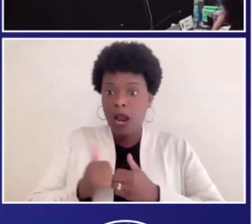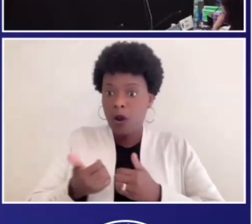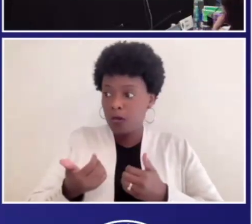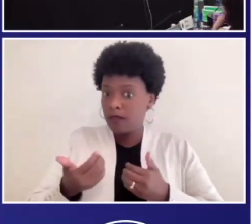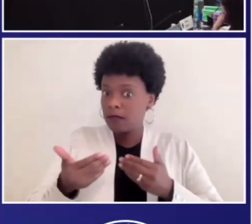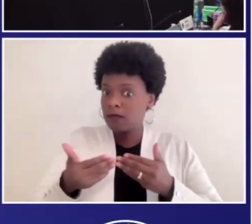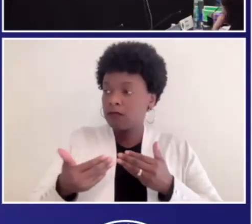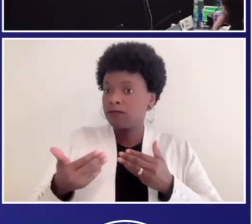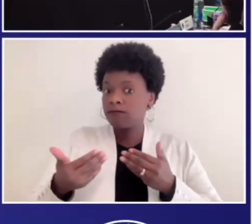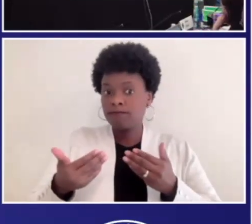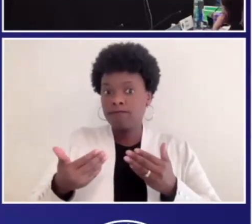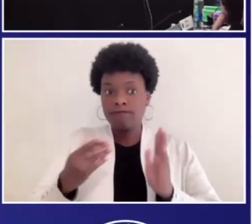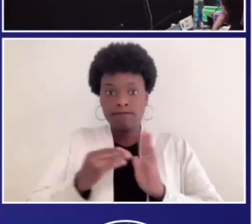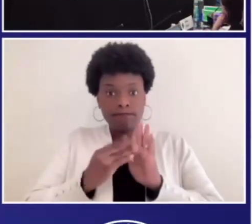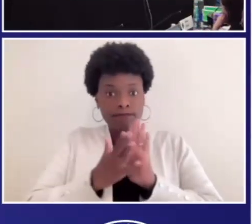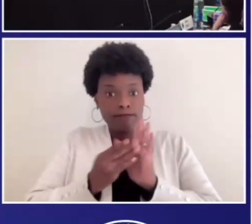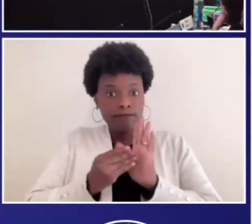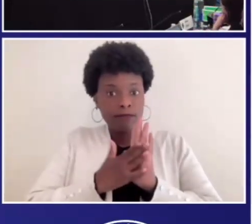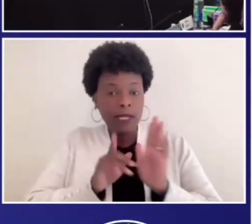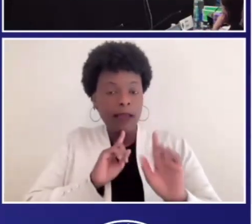with this, answer your proposal?